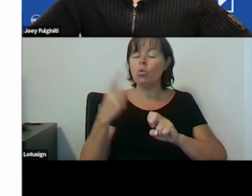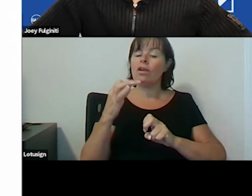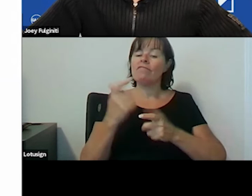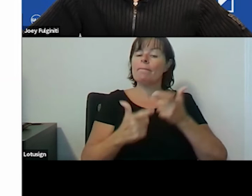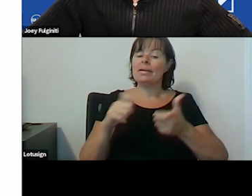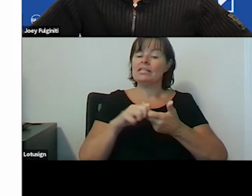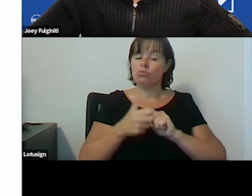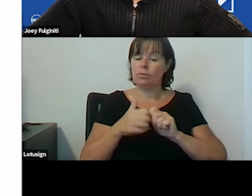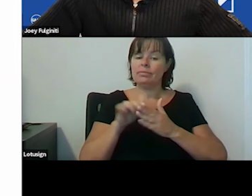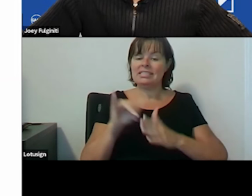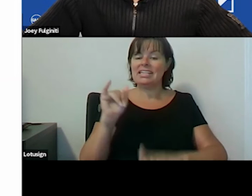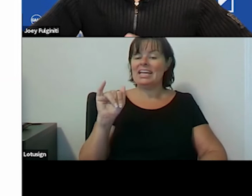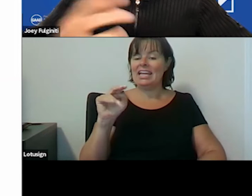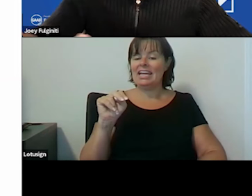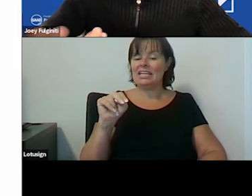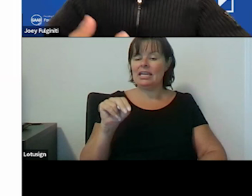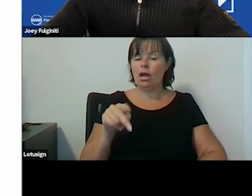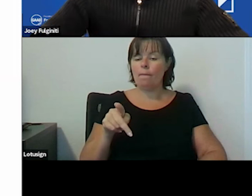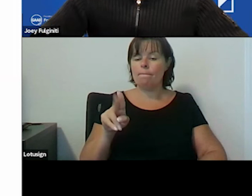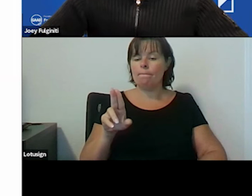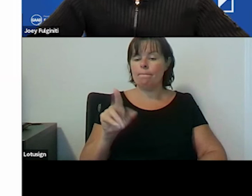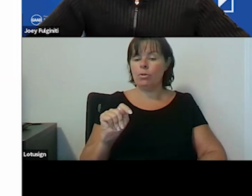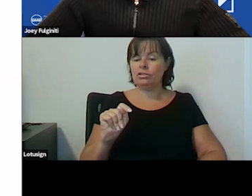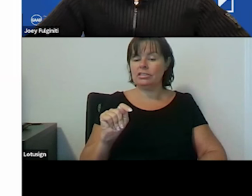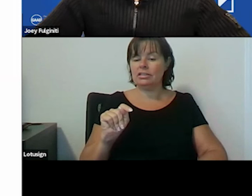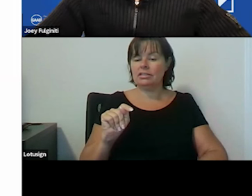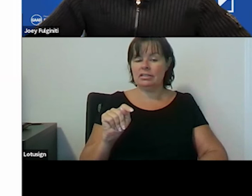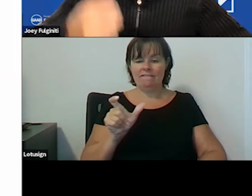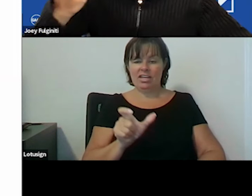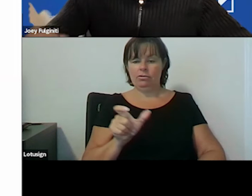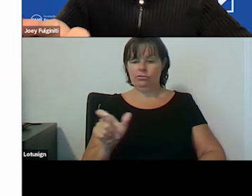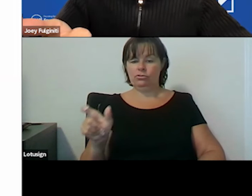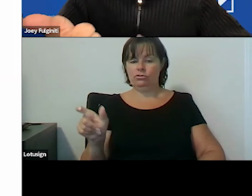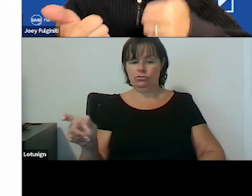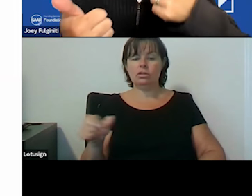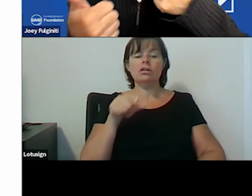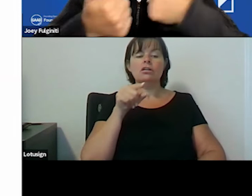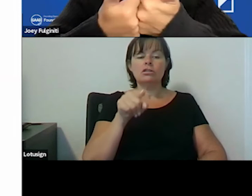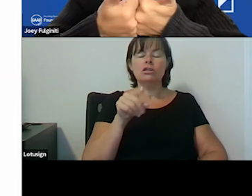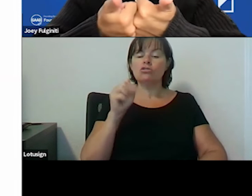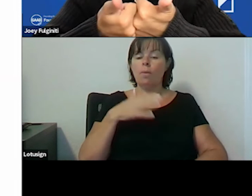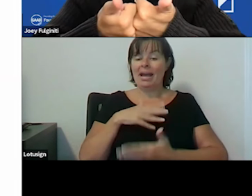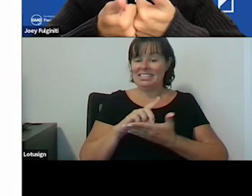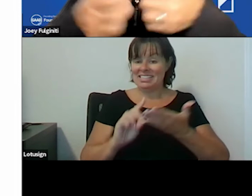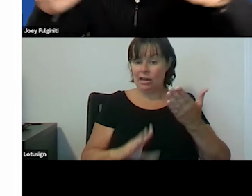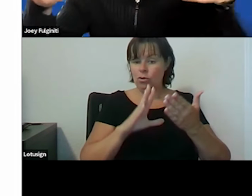is input fields so we took this input field and my designer and my accessibility expert